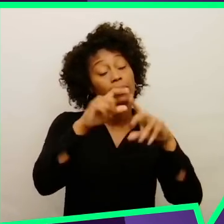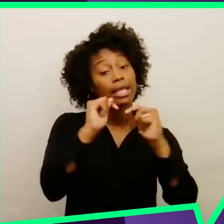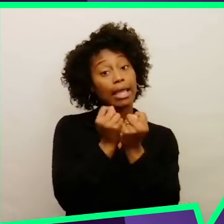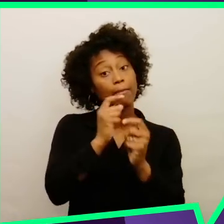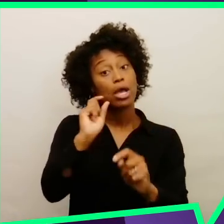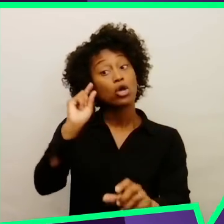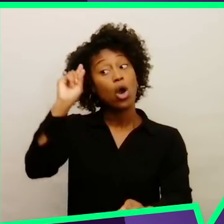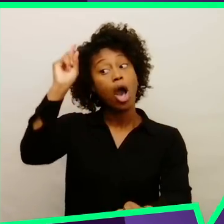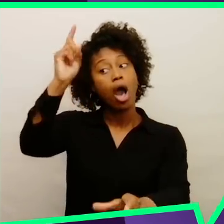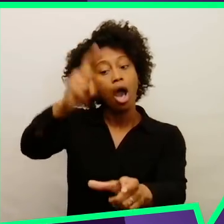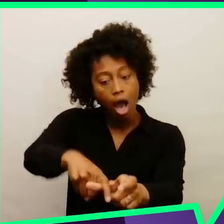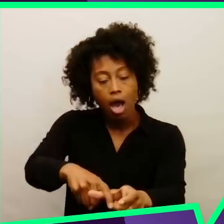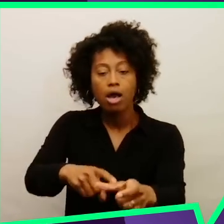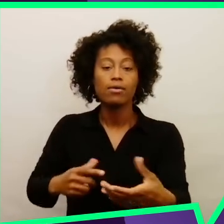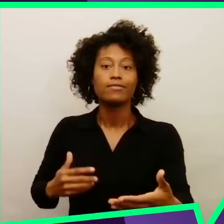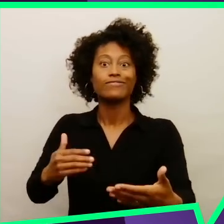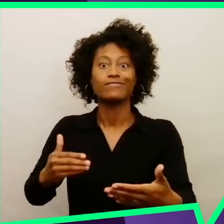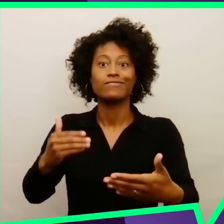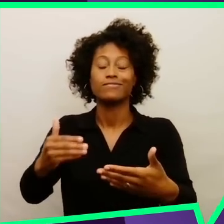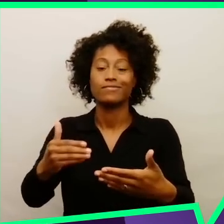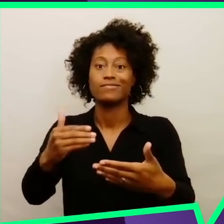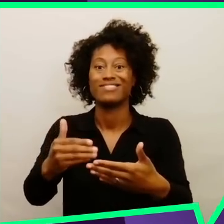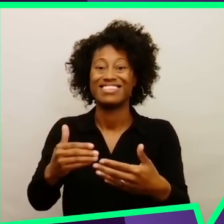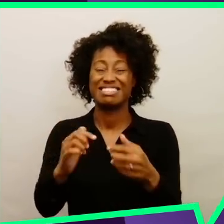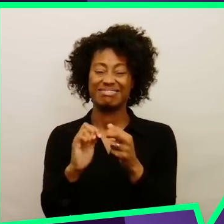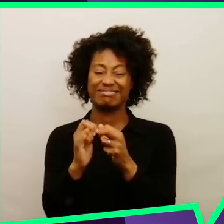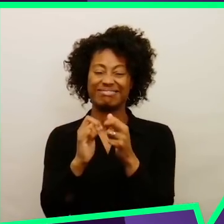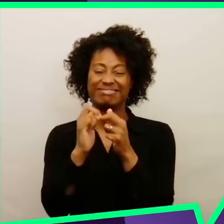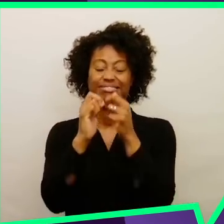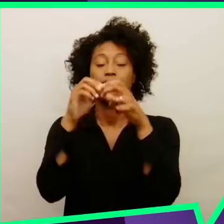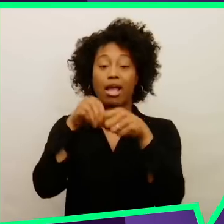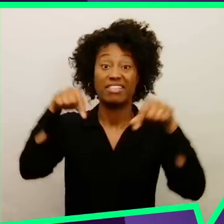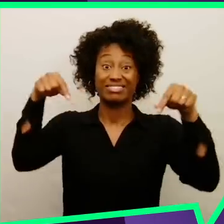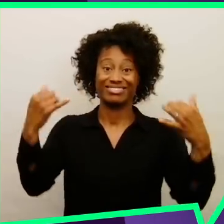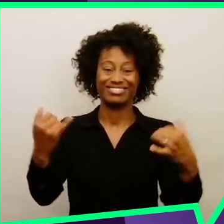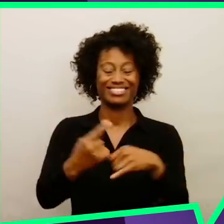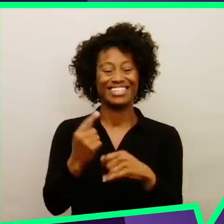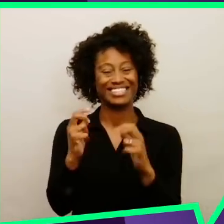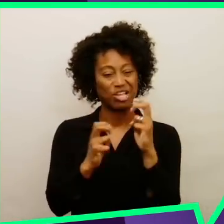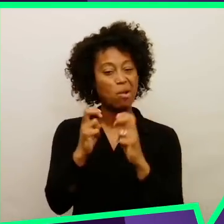one step closer competing in today's tournament. Right.